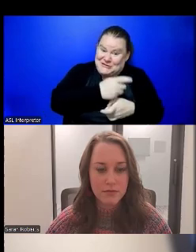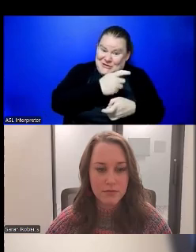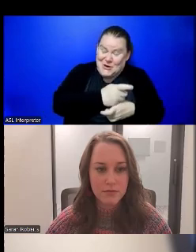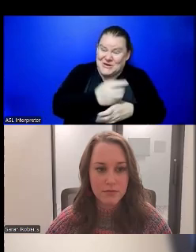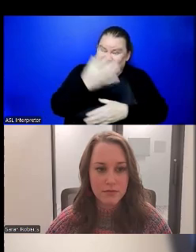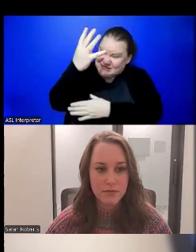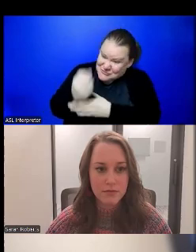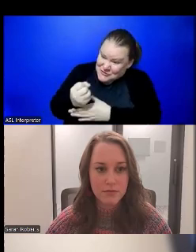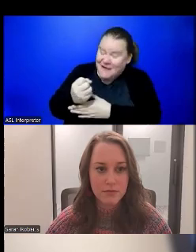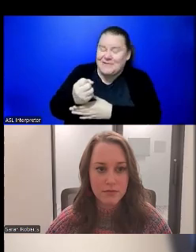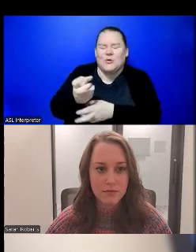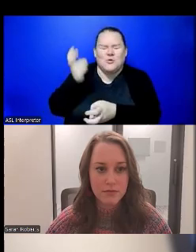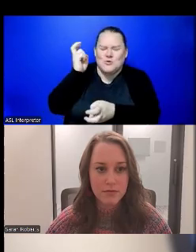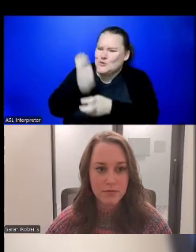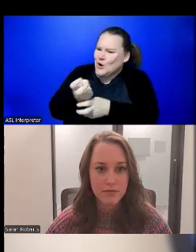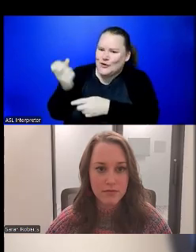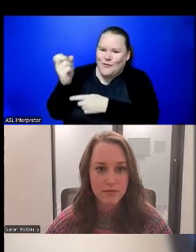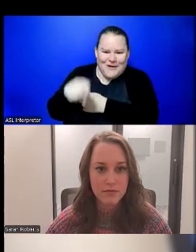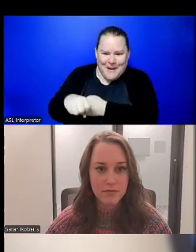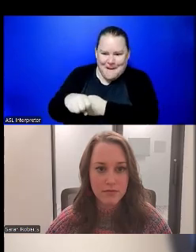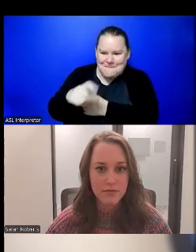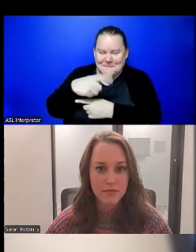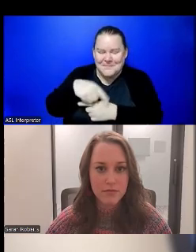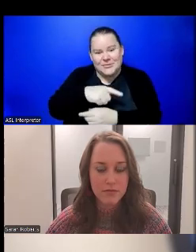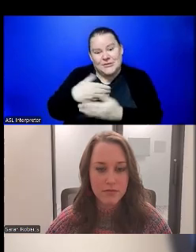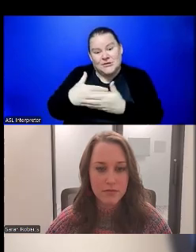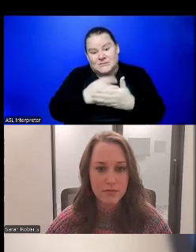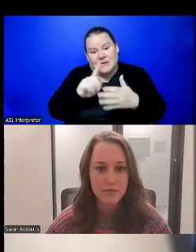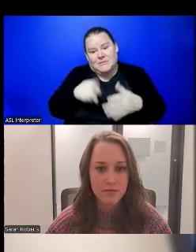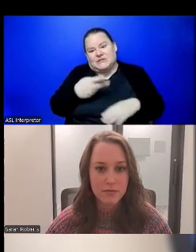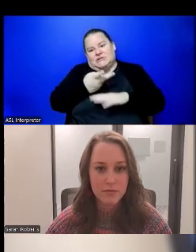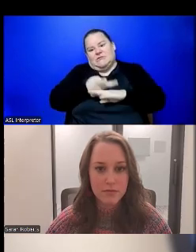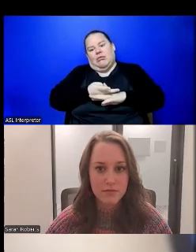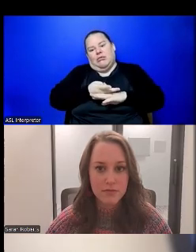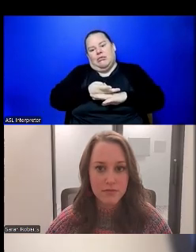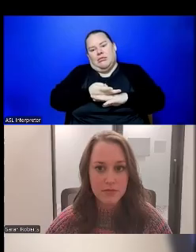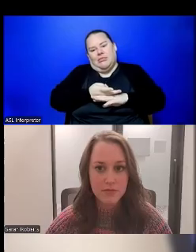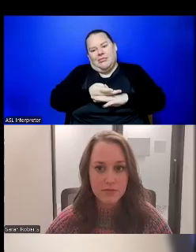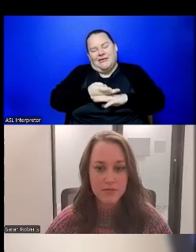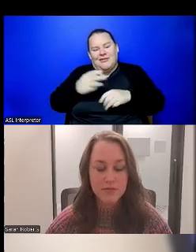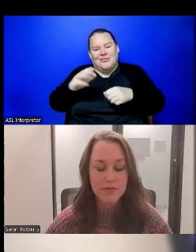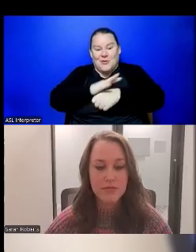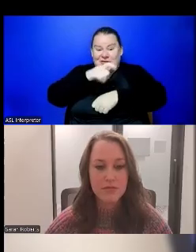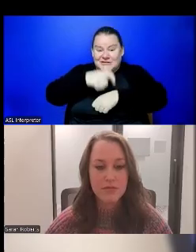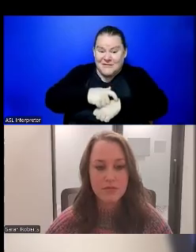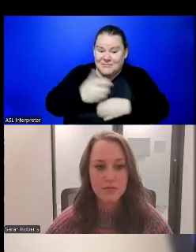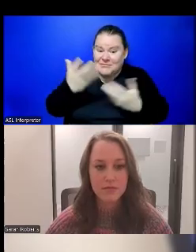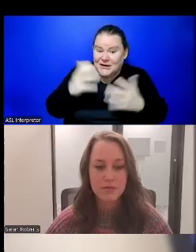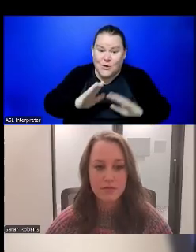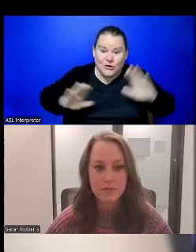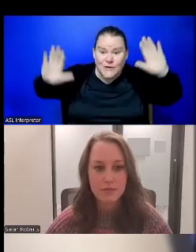overcome. These babies just lay there all the time. They don't want to lay, raise their arms, they don't want to put their